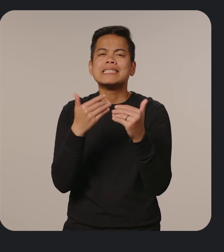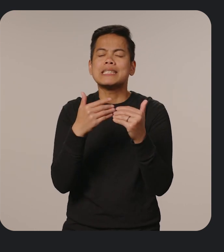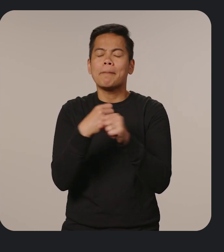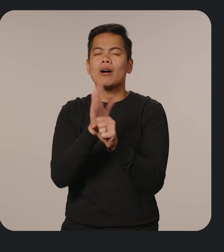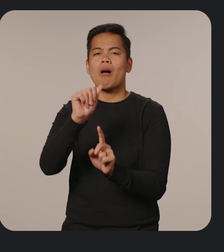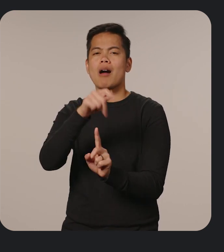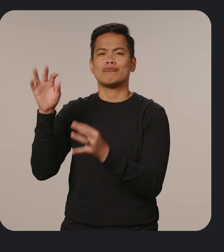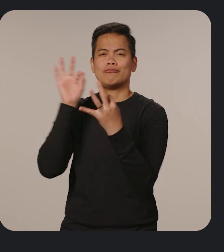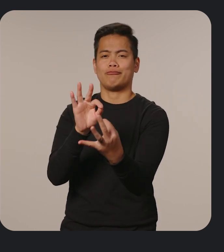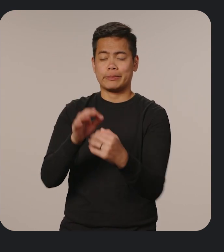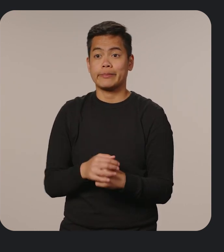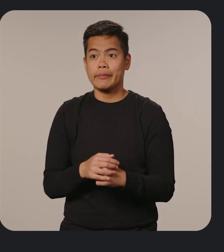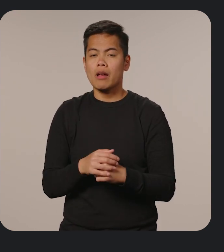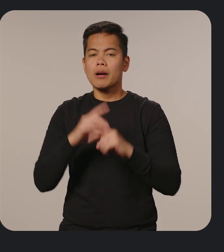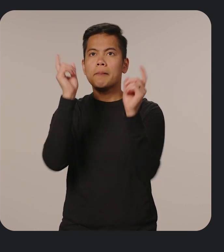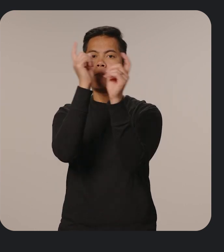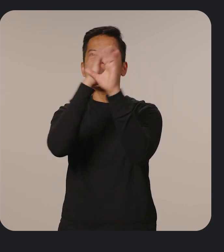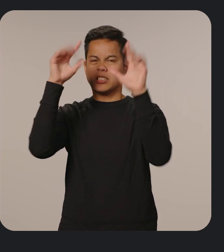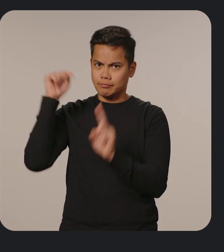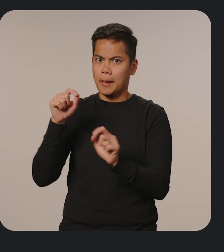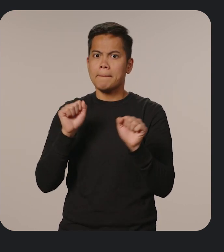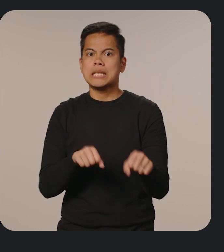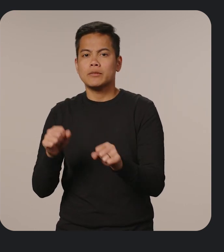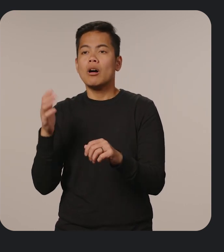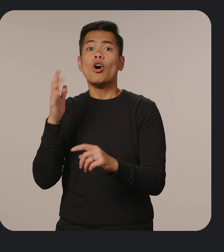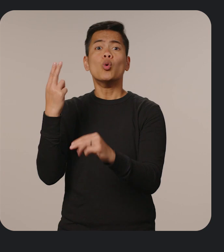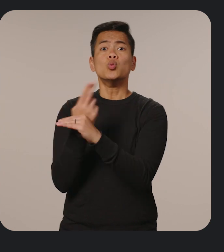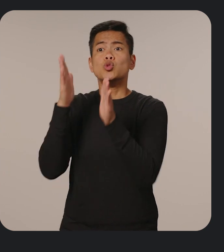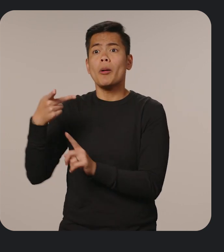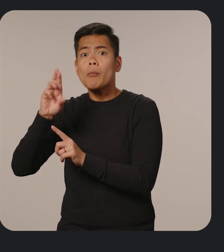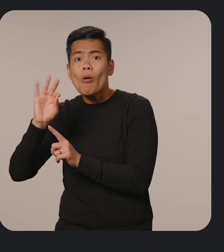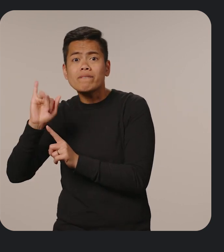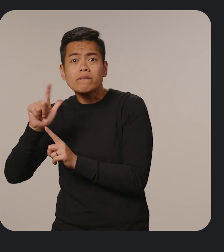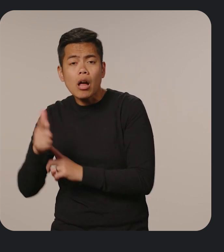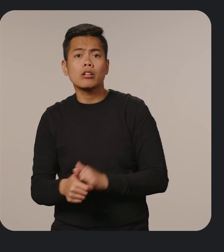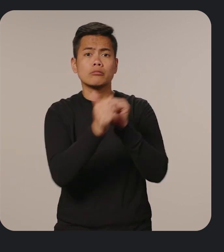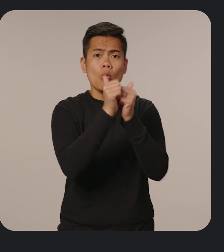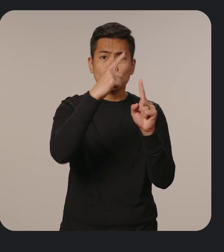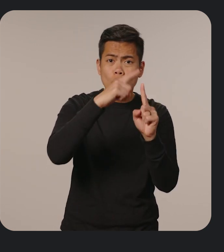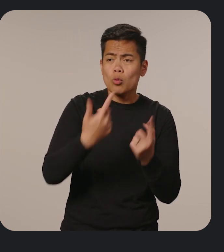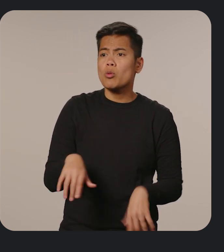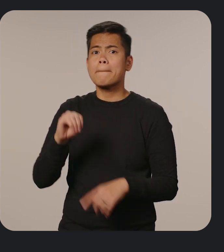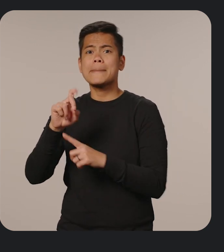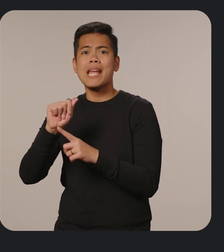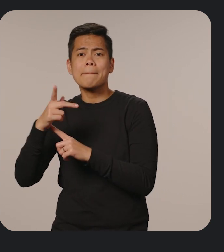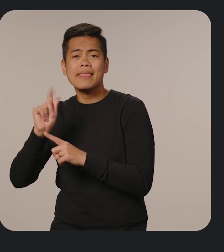any content on screen. Next, let's talk accessibility and personalization.